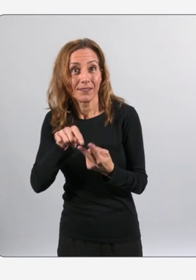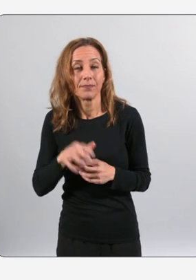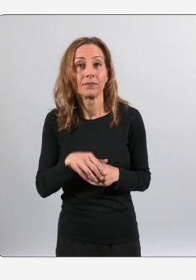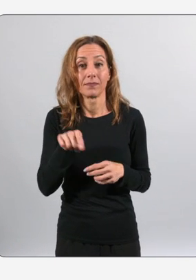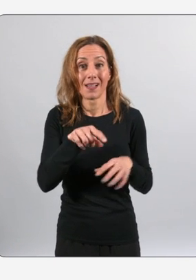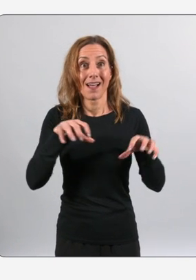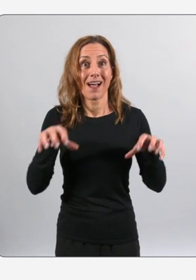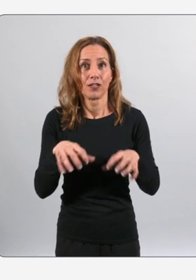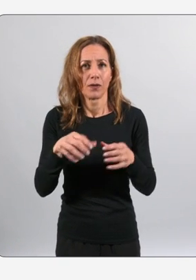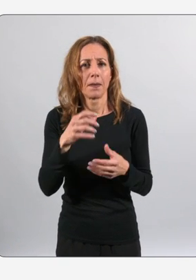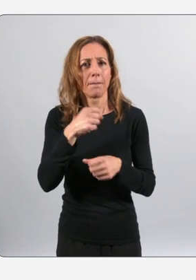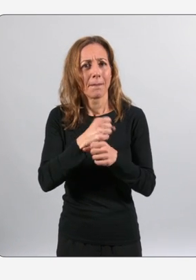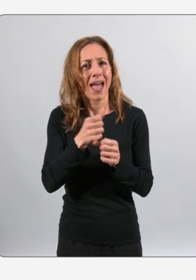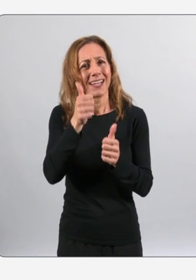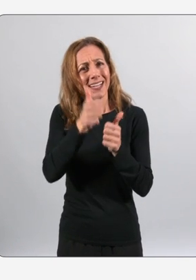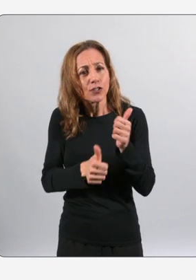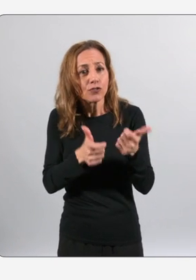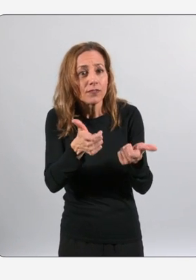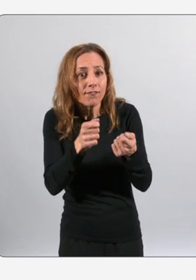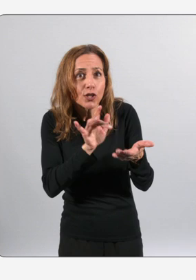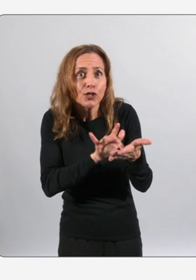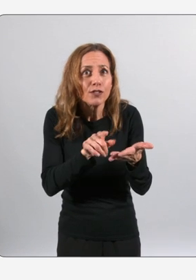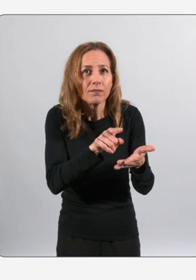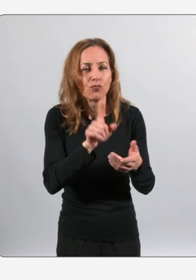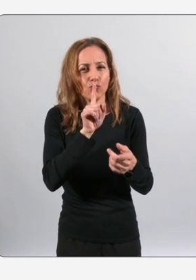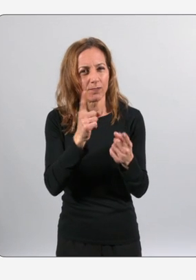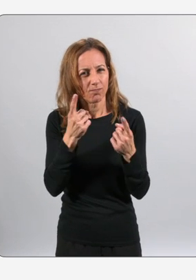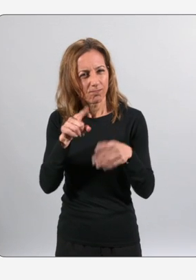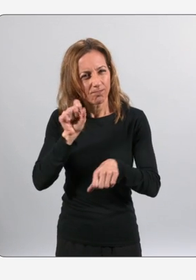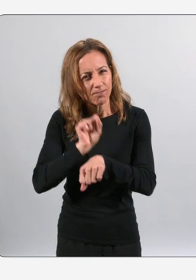every conversion really work for you because you've taken all the effort to bring them in.